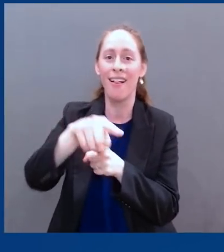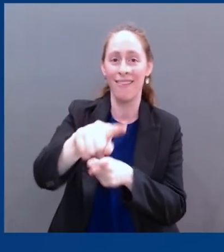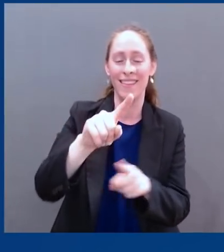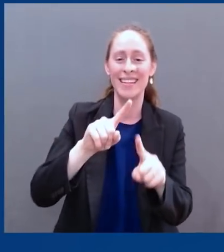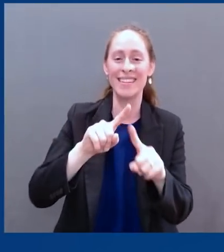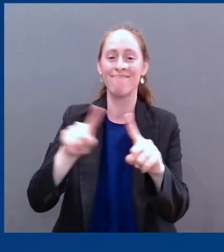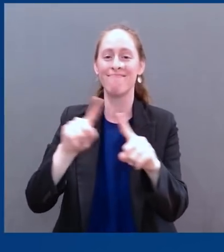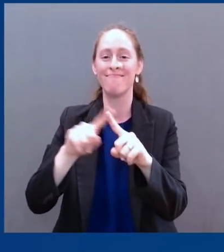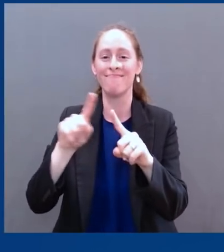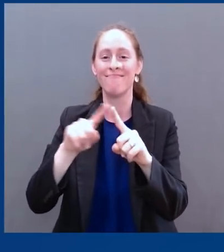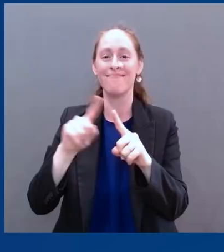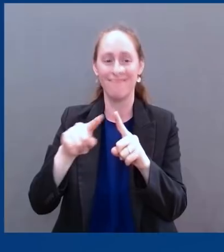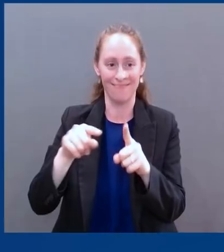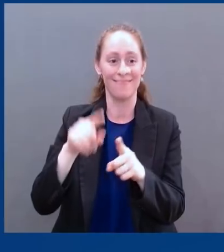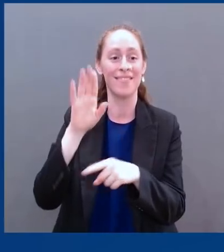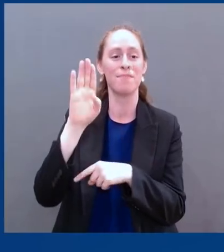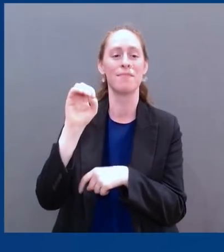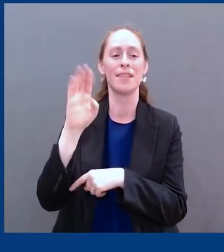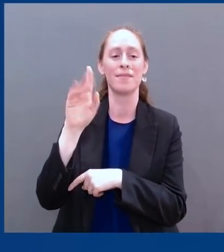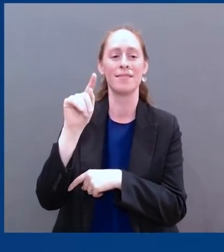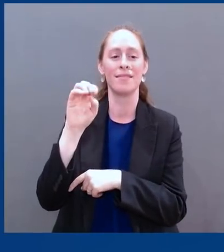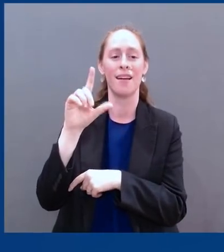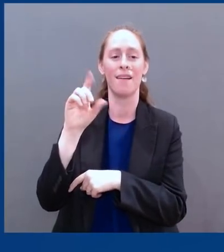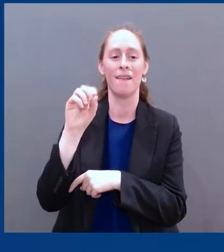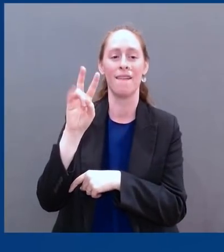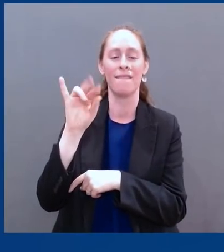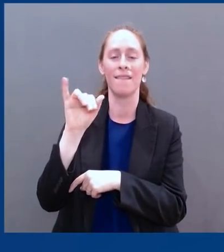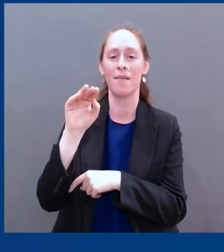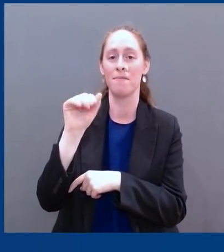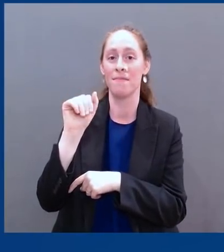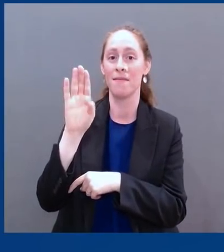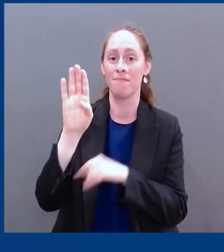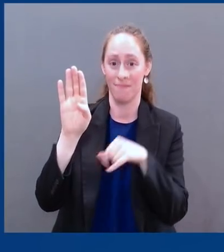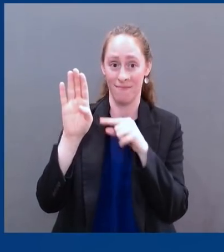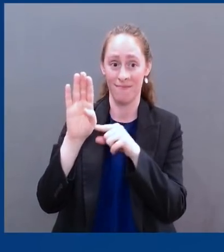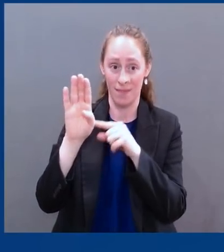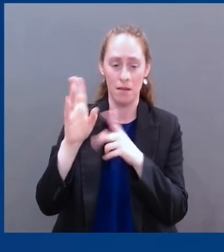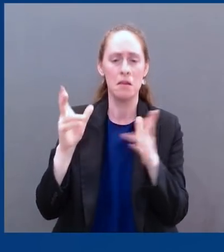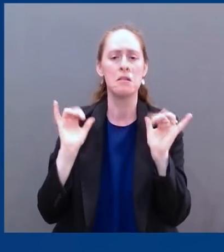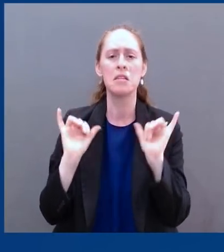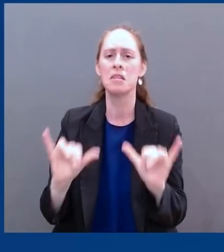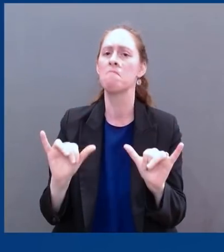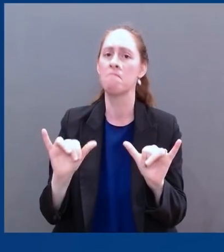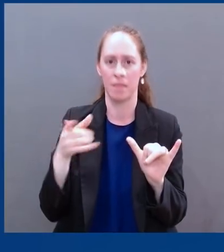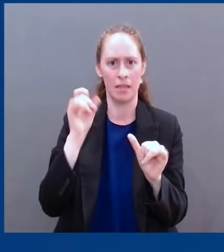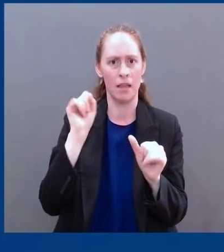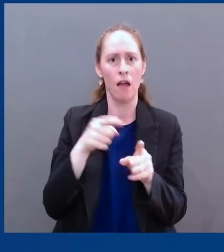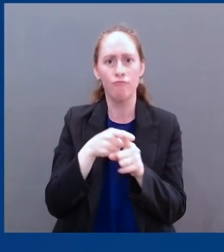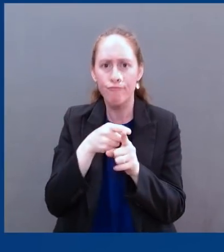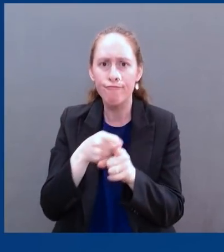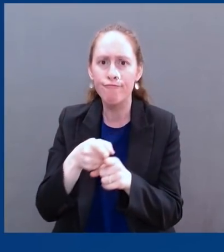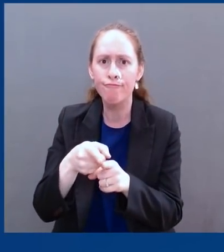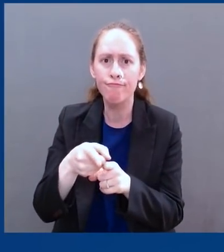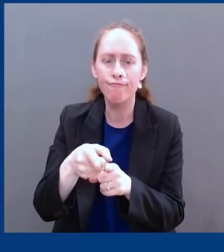actually has no change in its ability to neutralize. A word about this particular monoclonal antibody.